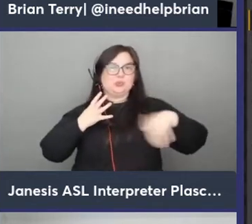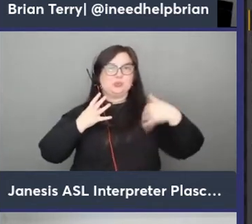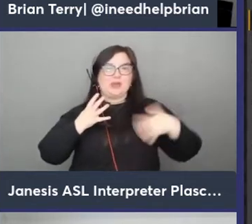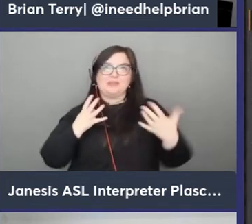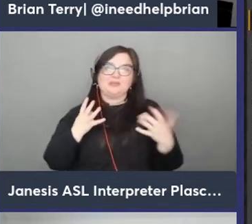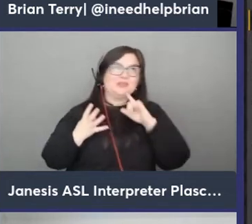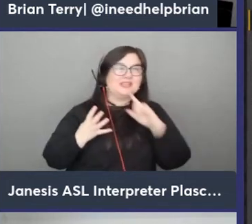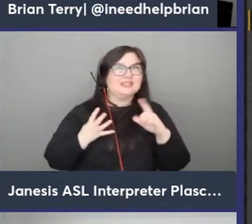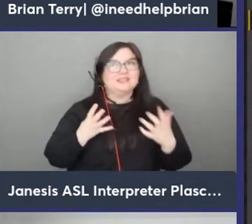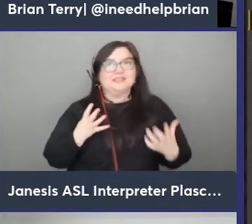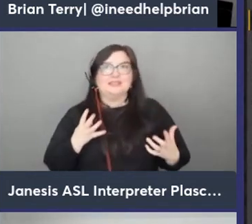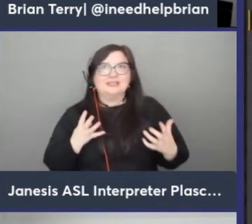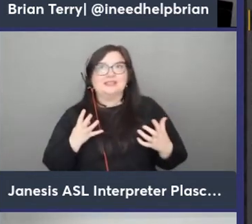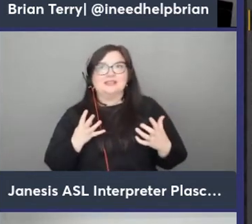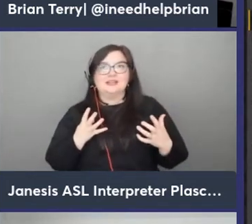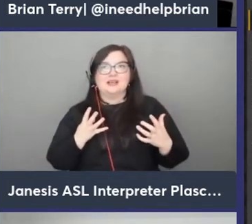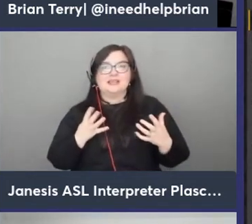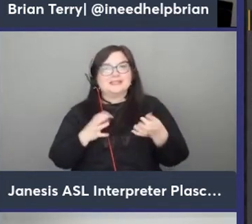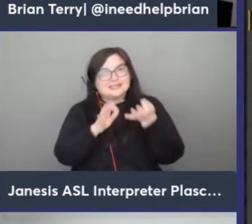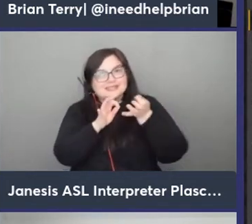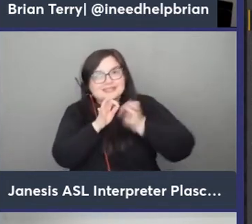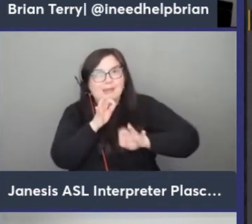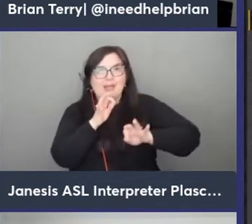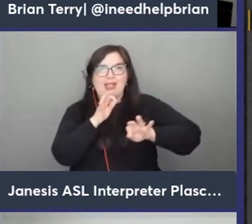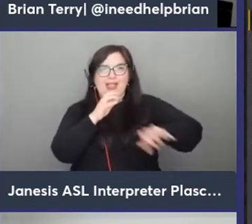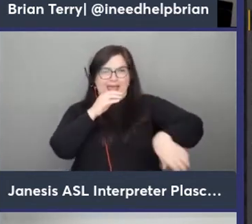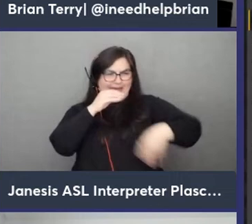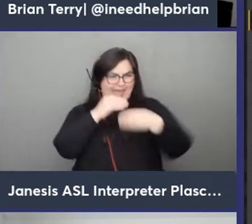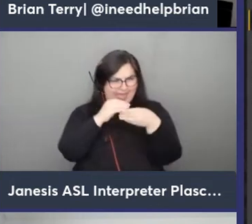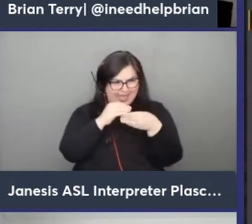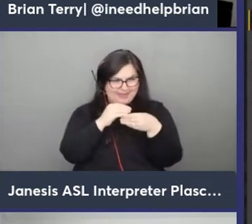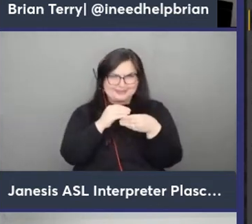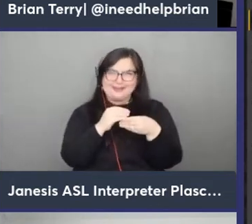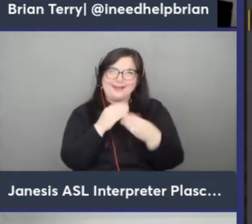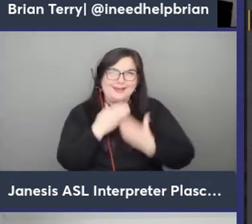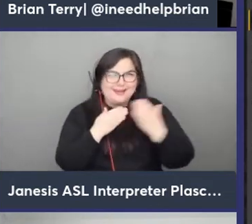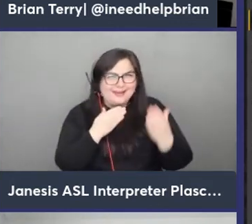that have been made so simple to add to your entire game